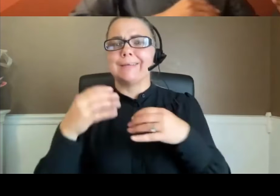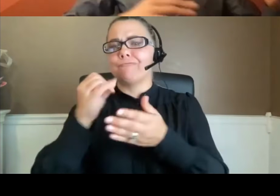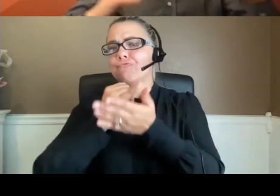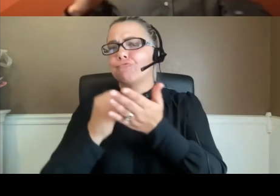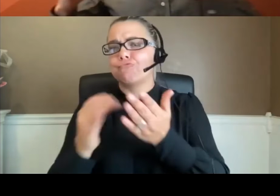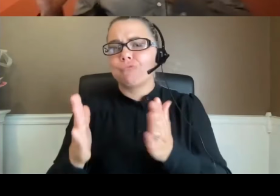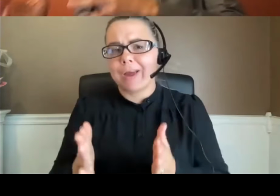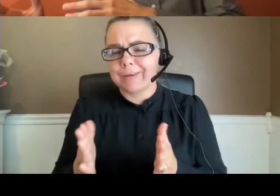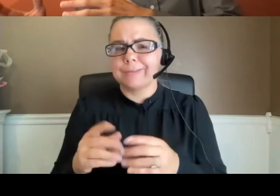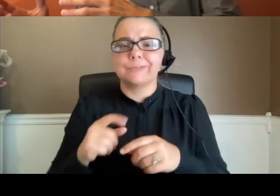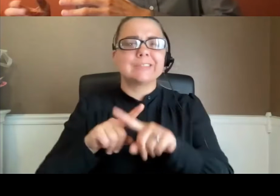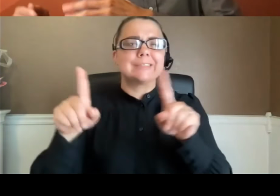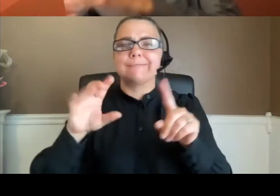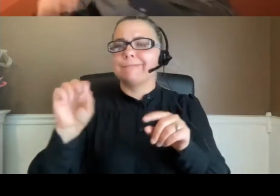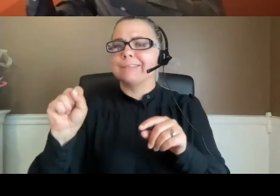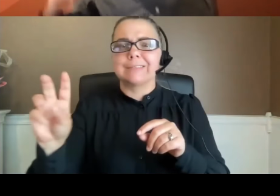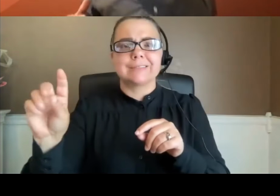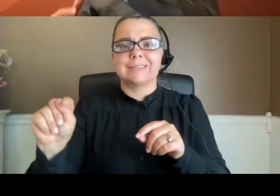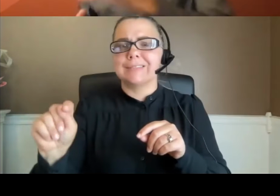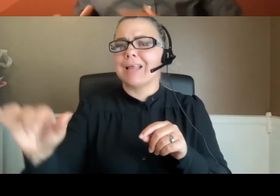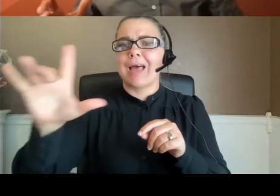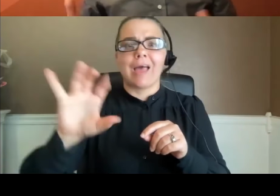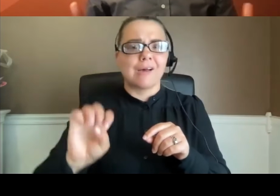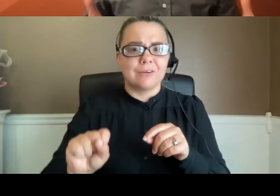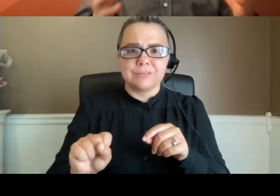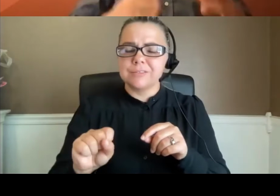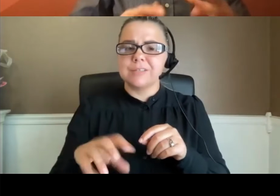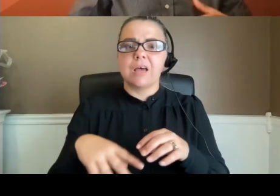trying to make things short, a comprehensive bias where you're trying to cover everything.